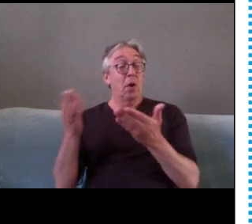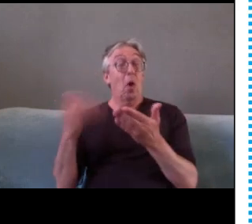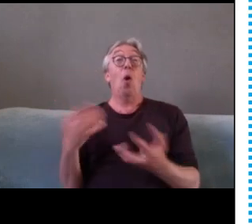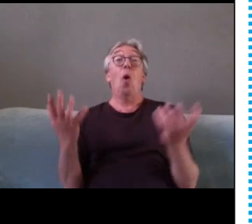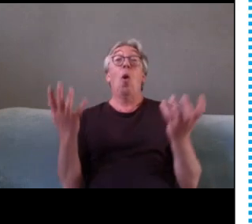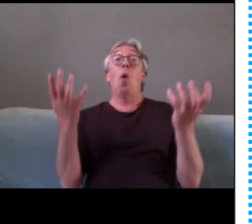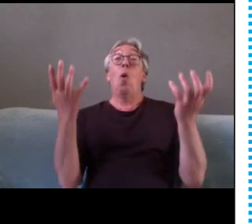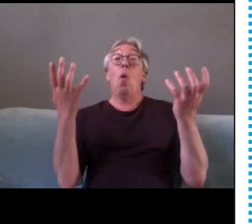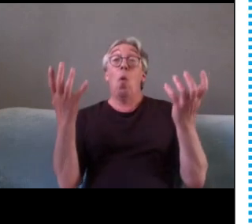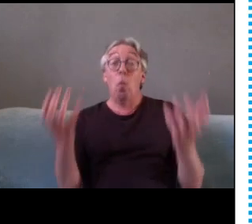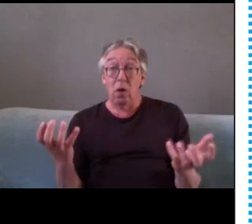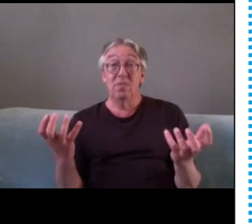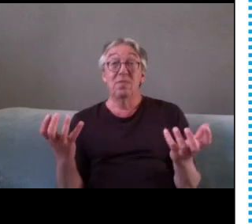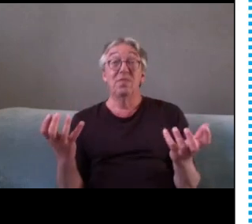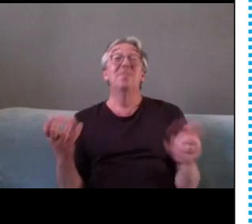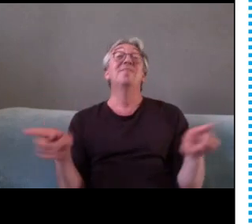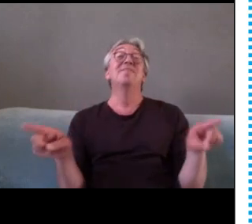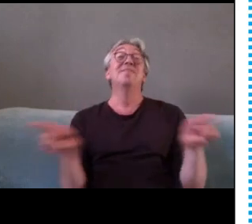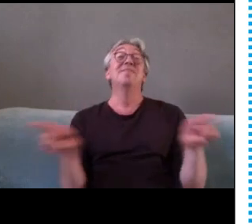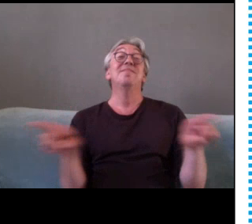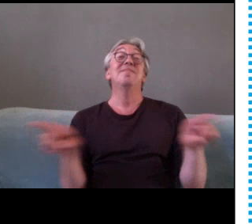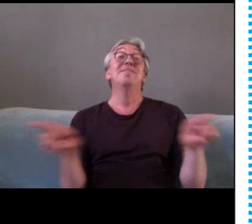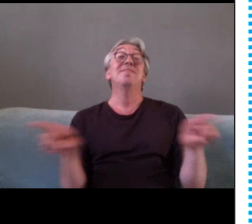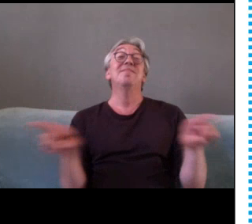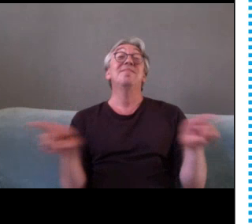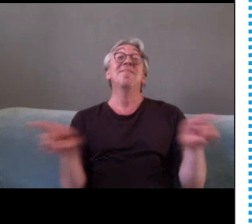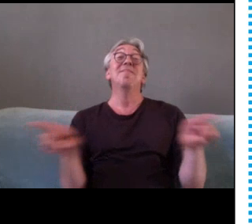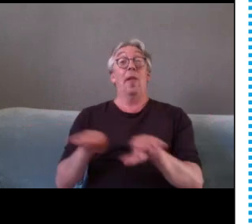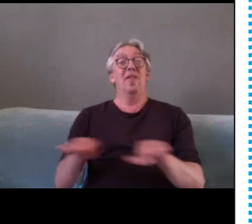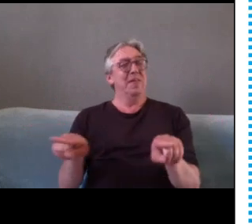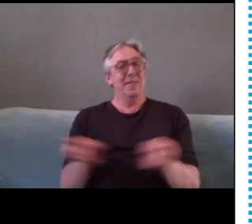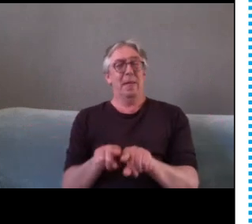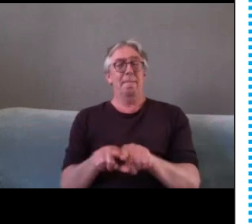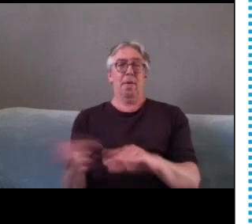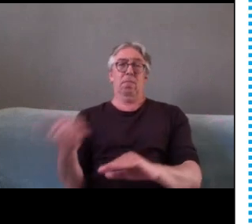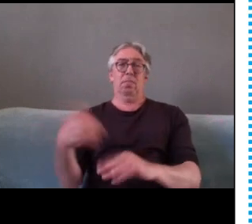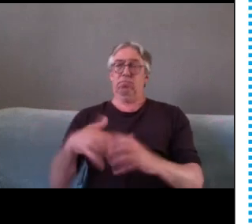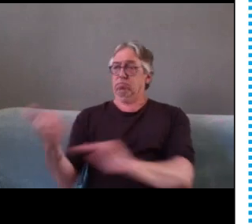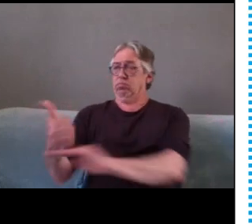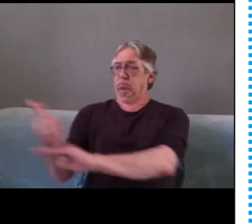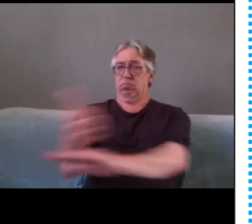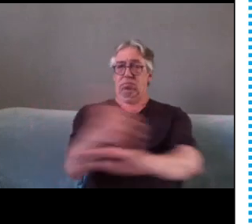but also two hotlines which people can contact.